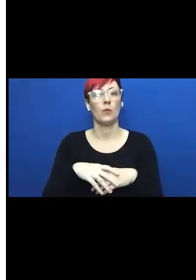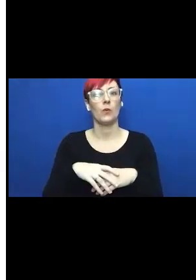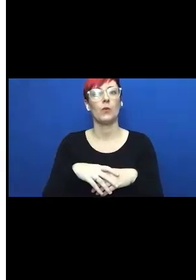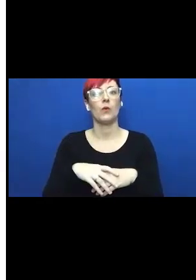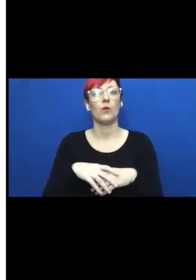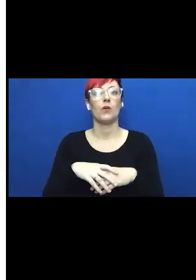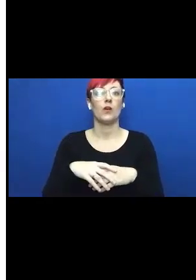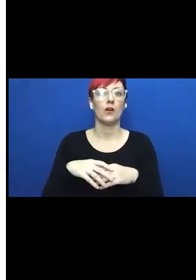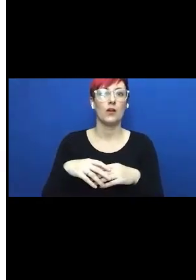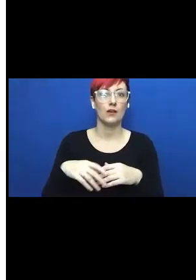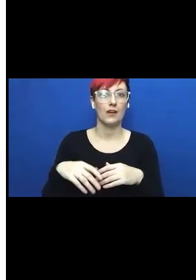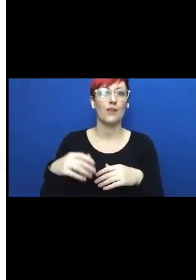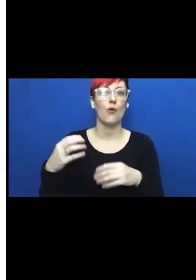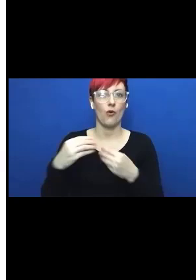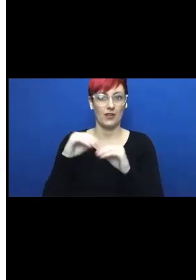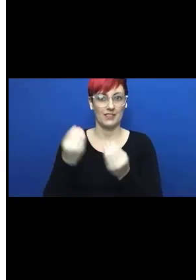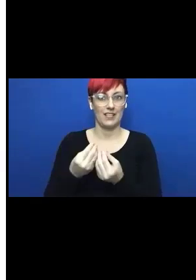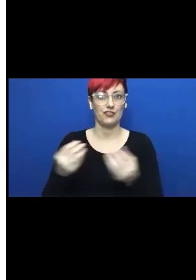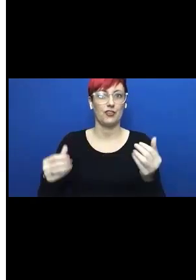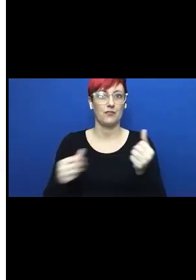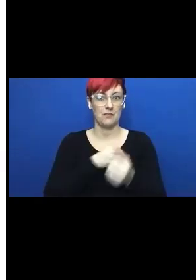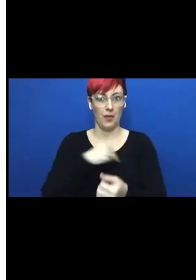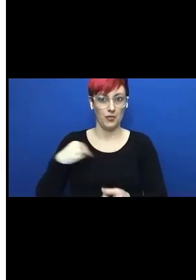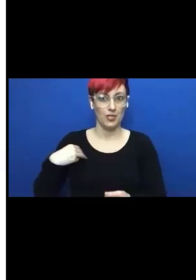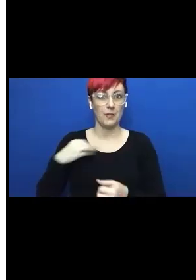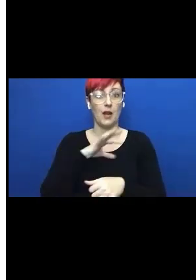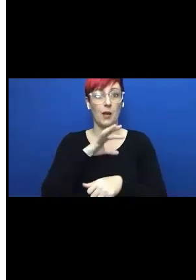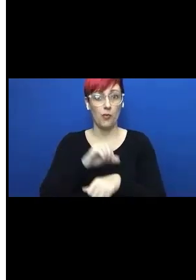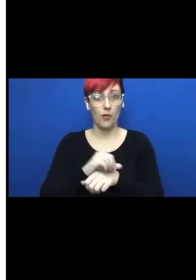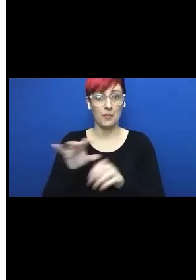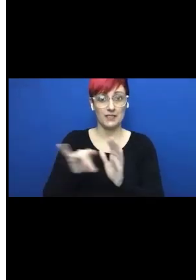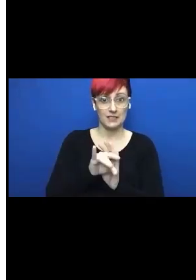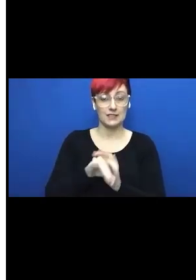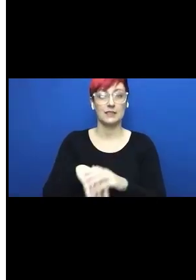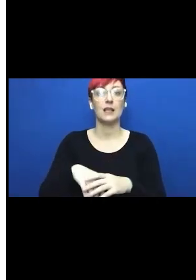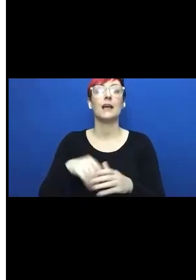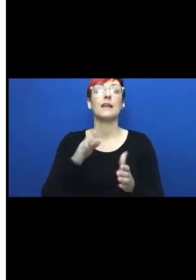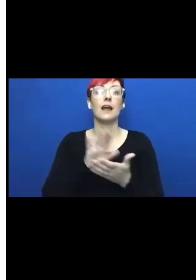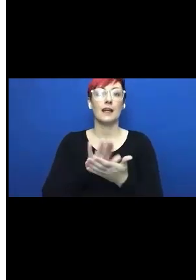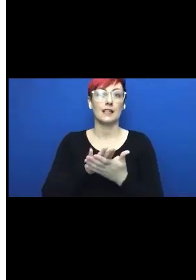is collected in the biosketch, and then of course the academic professional institution appointments,